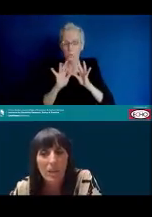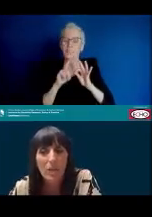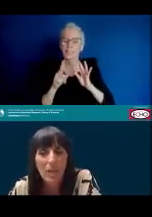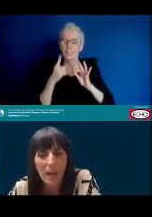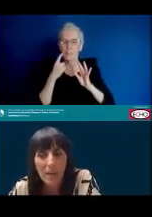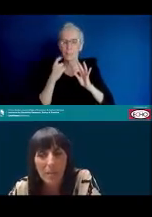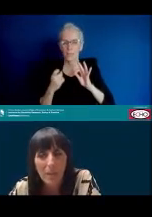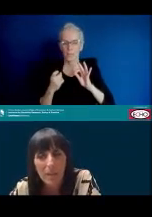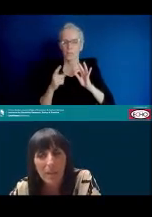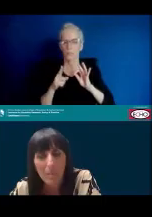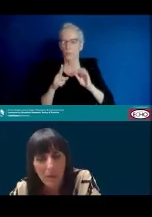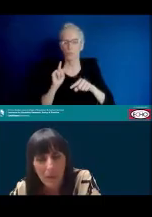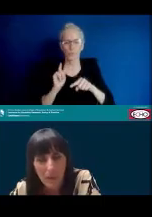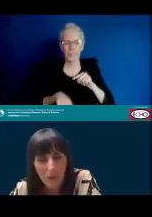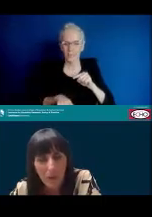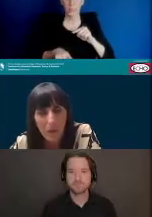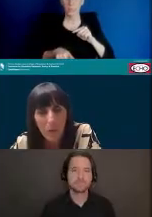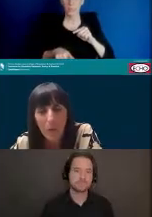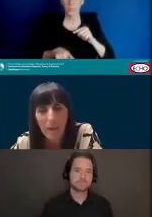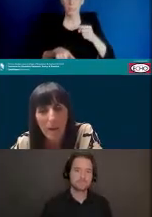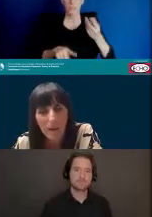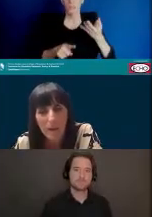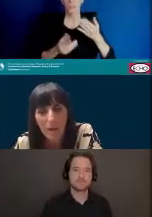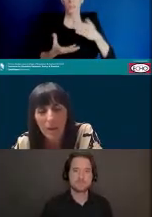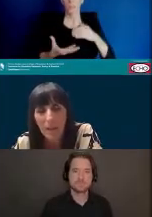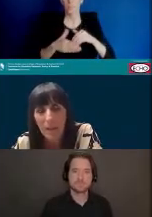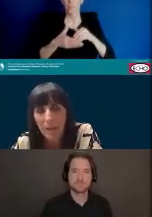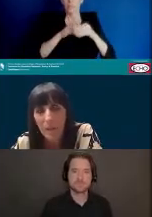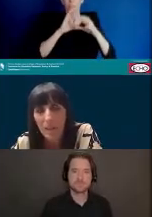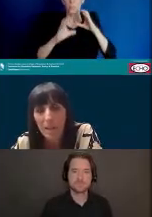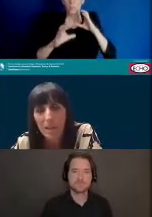you can't build communication without social engagement.